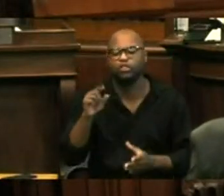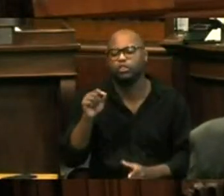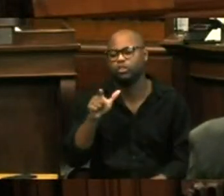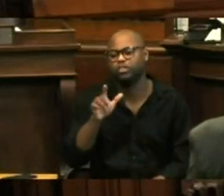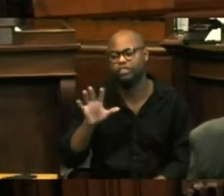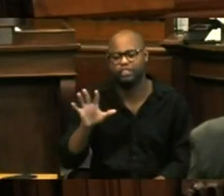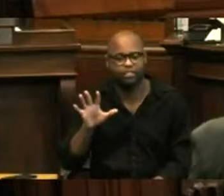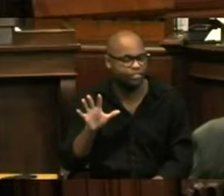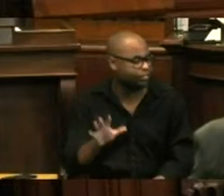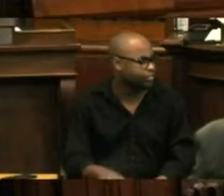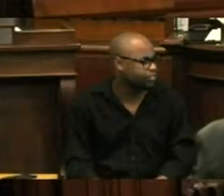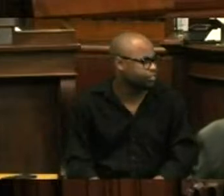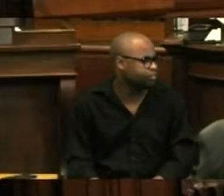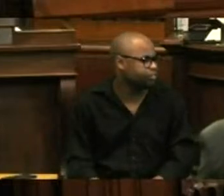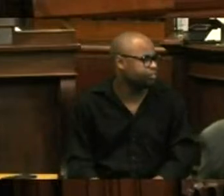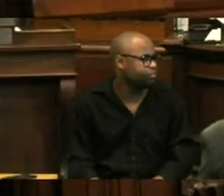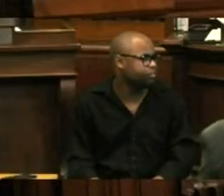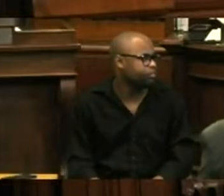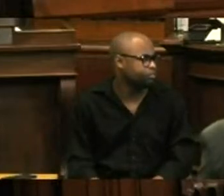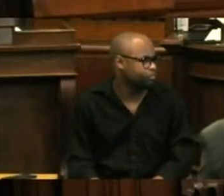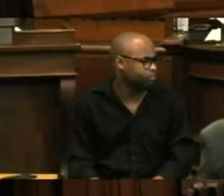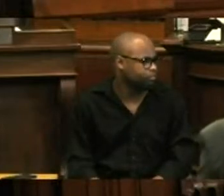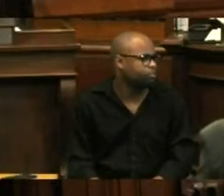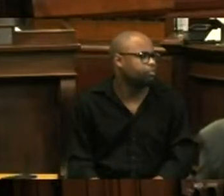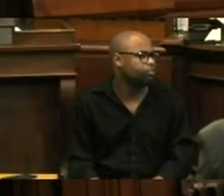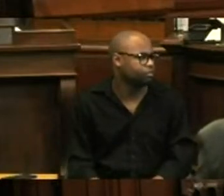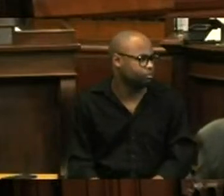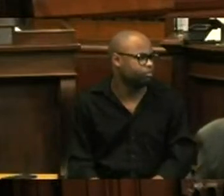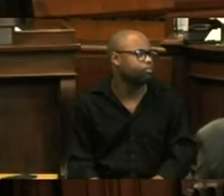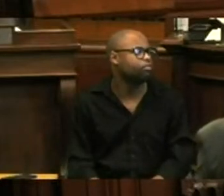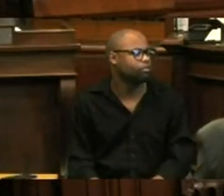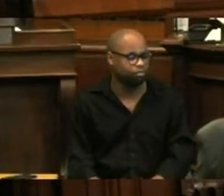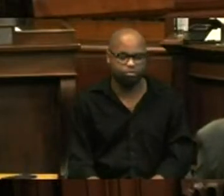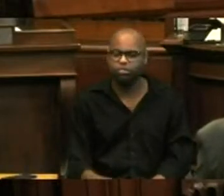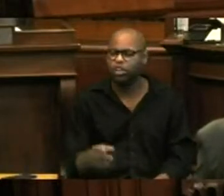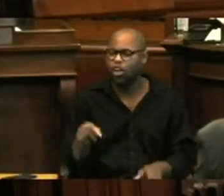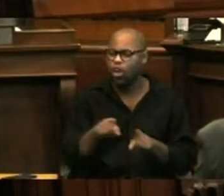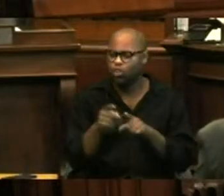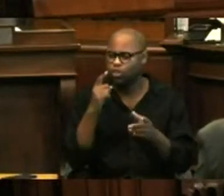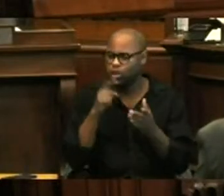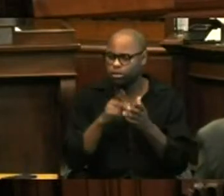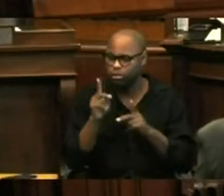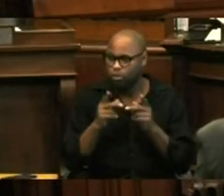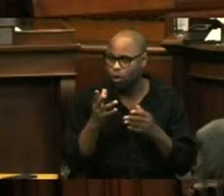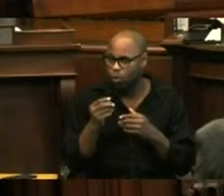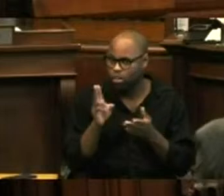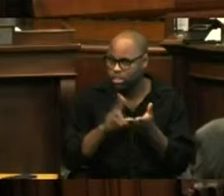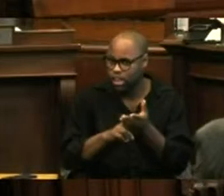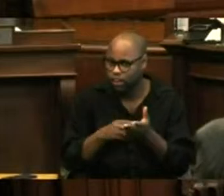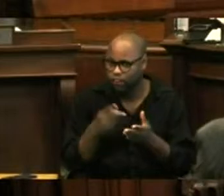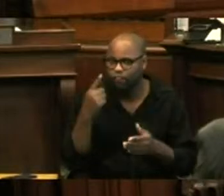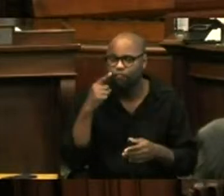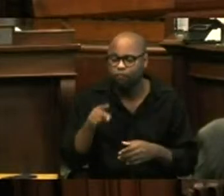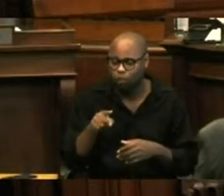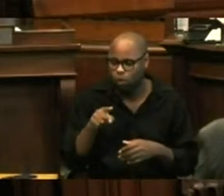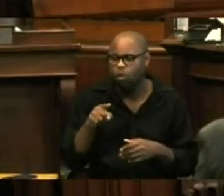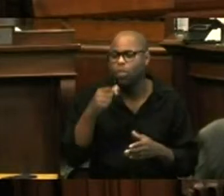Summer. Wait, I had it right here. Spring. Spring of 25. So I